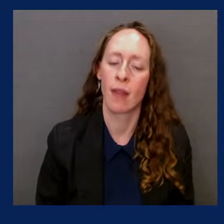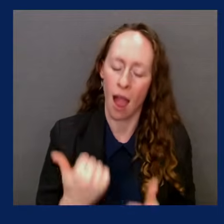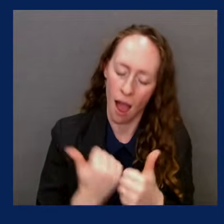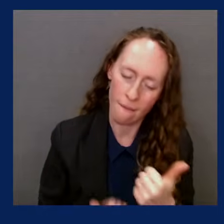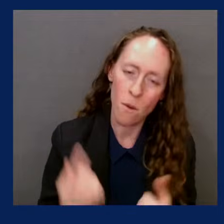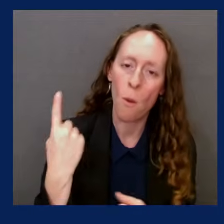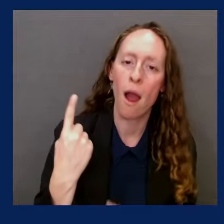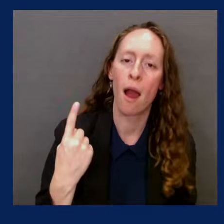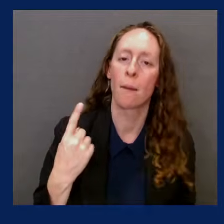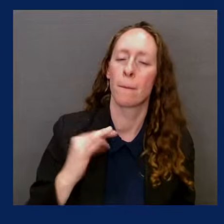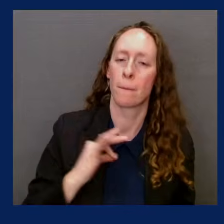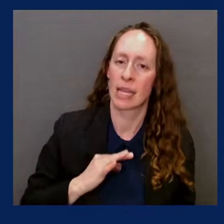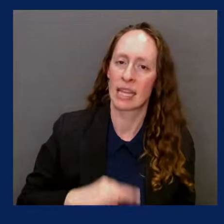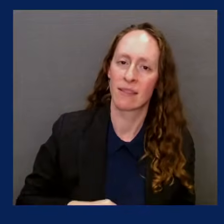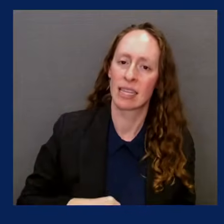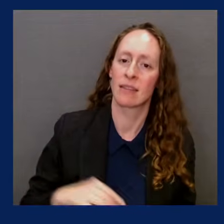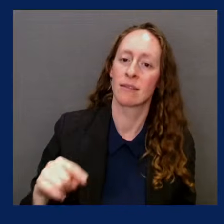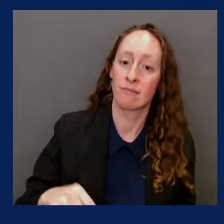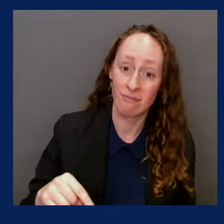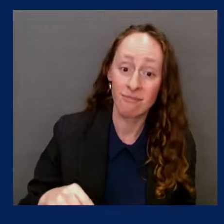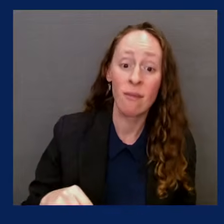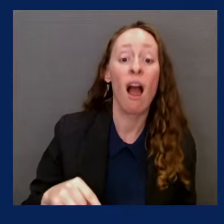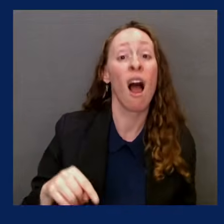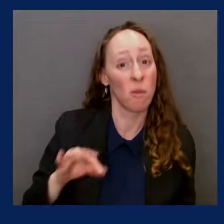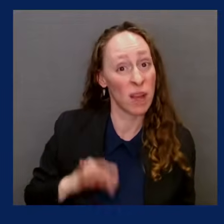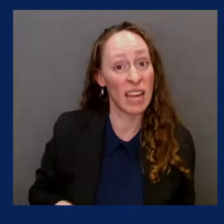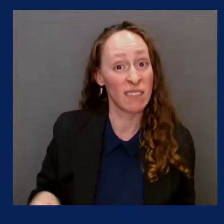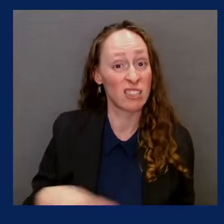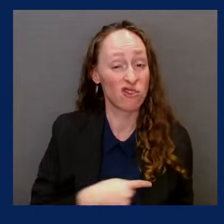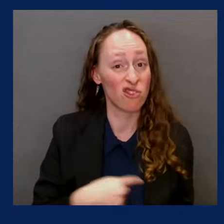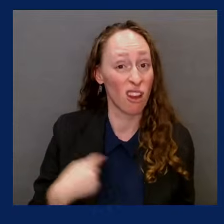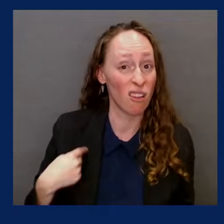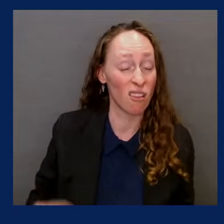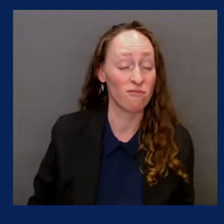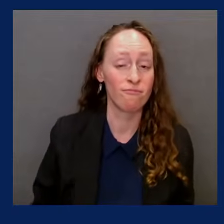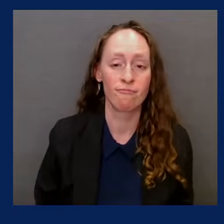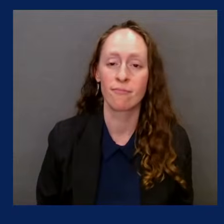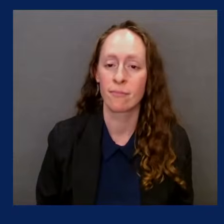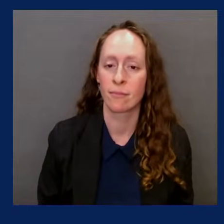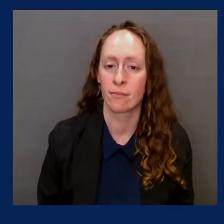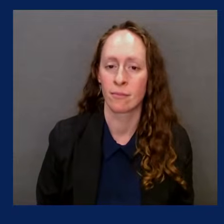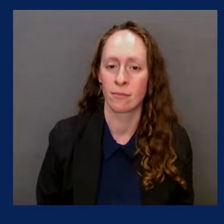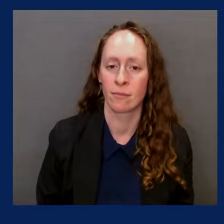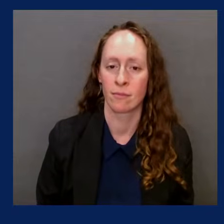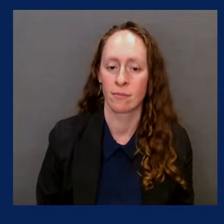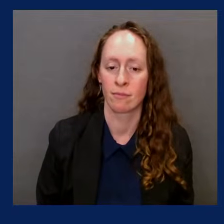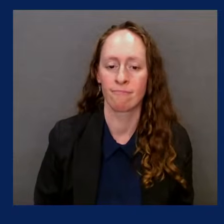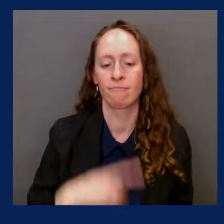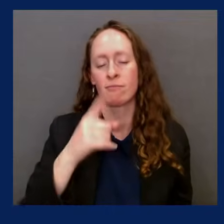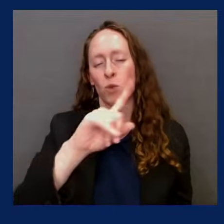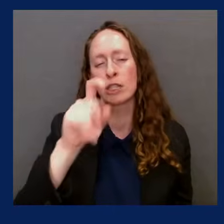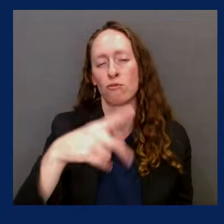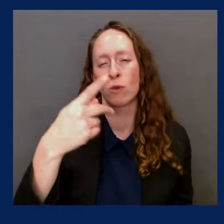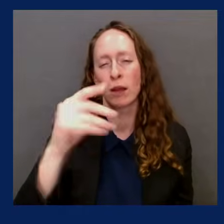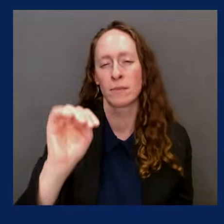The Press: I just had one for the Prime Minister as well. Have you had a chance to speak to Benjamin Netanyahu? I know there's been efforts made.